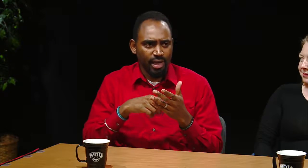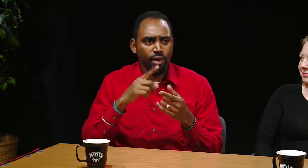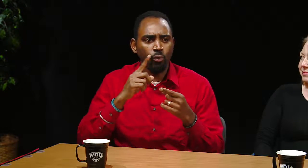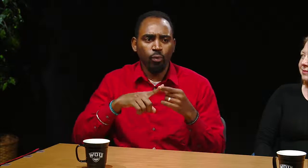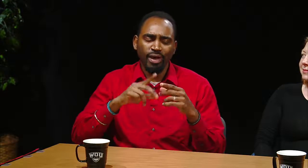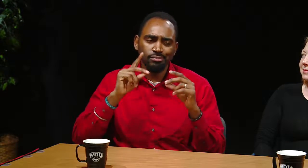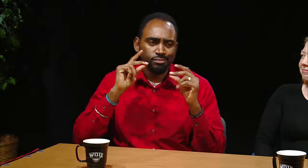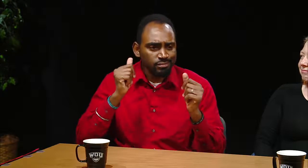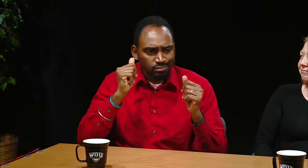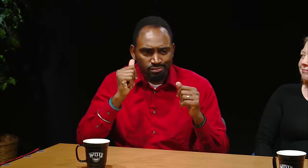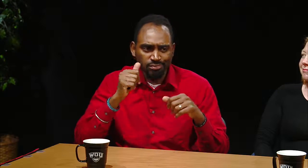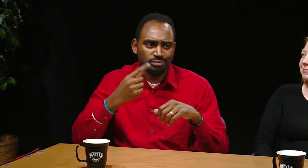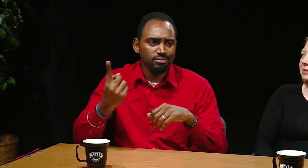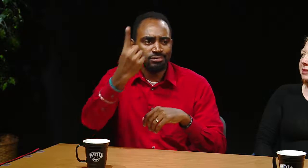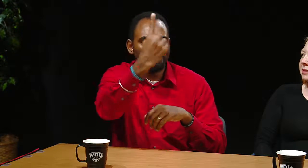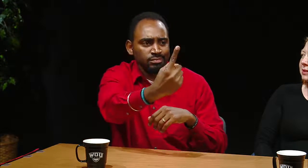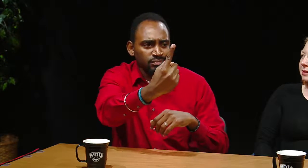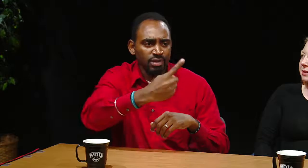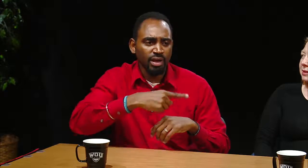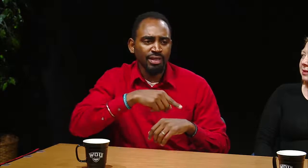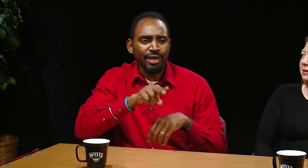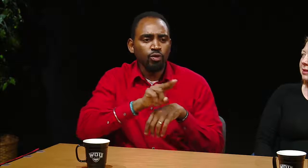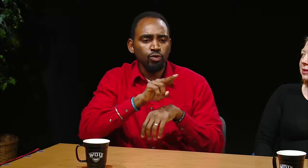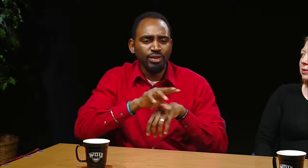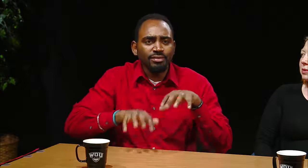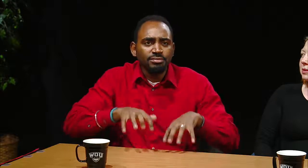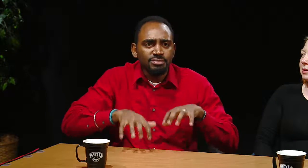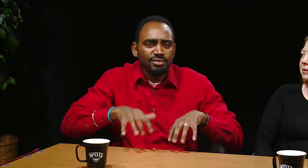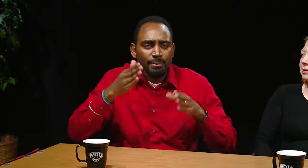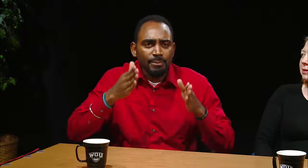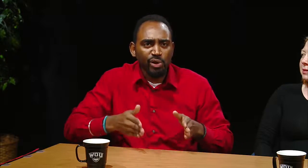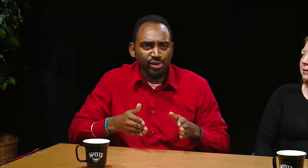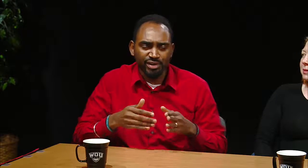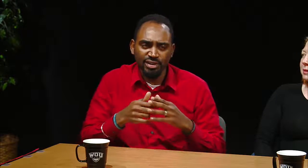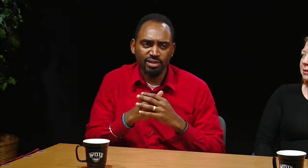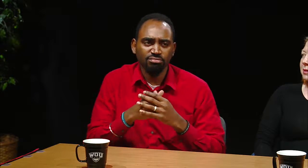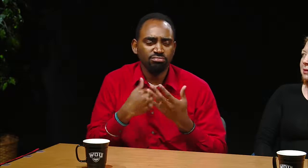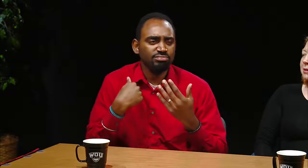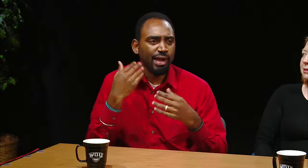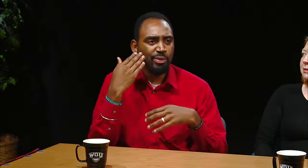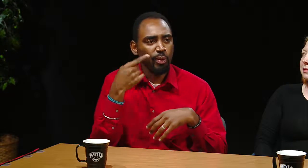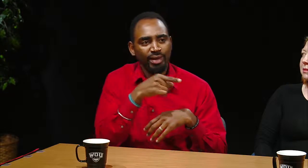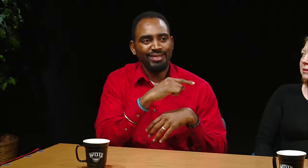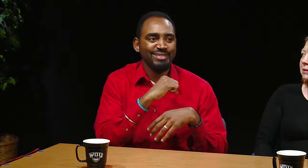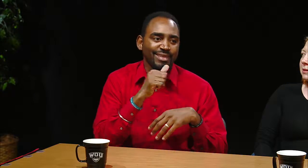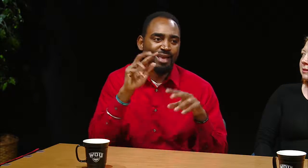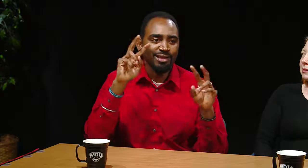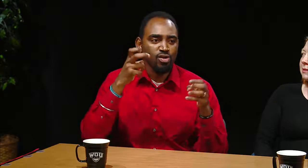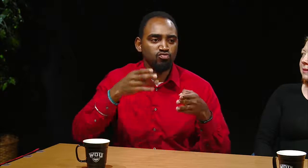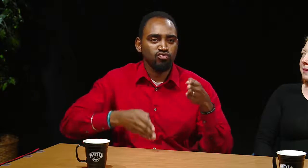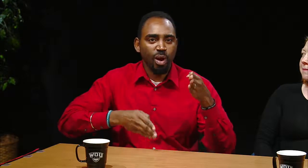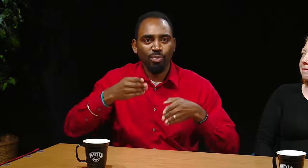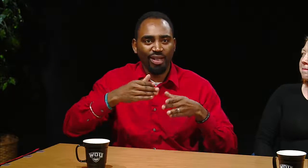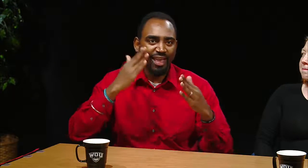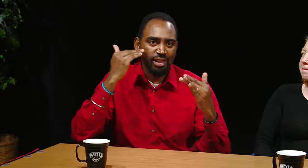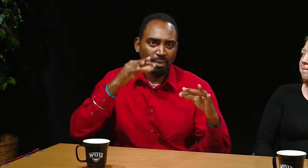And that was a really personal example of how that happens because you knew the person, but I've had similar experiences when I'm captioning